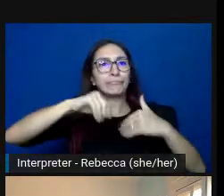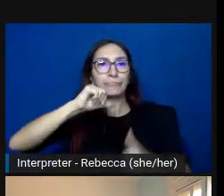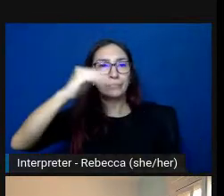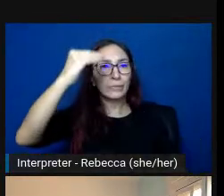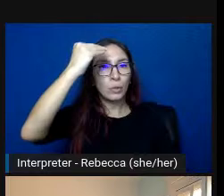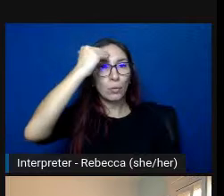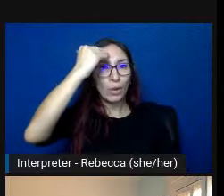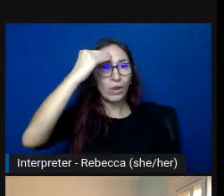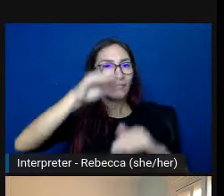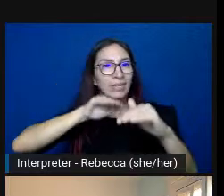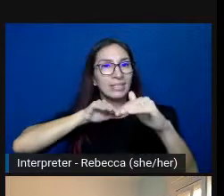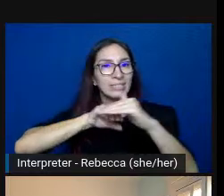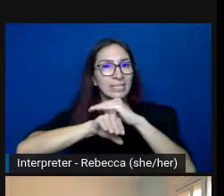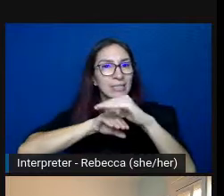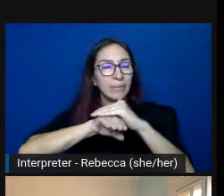but not aware of